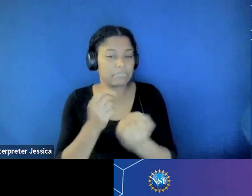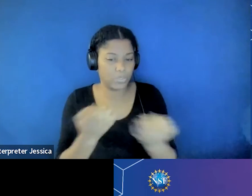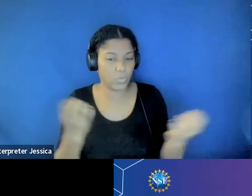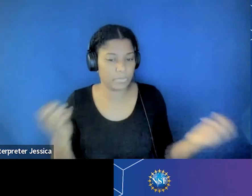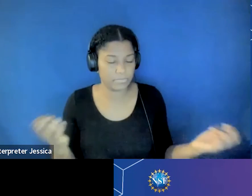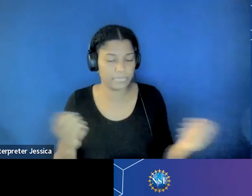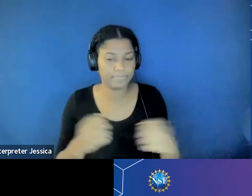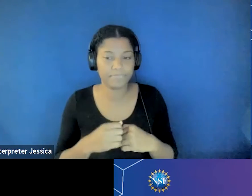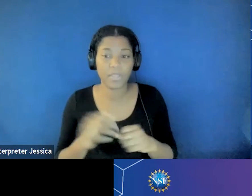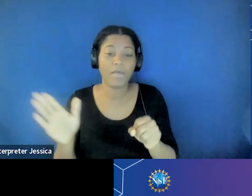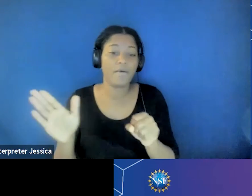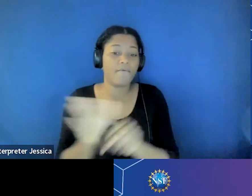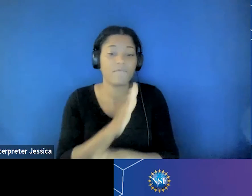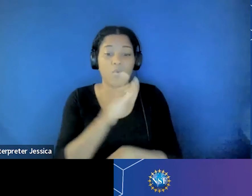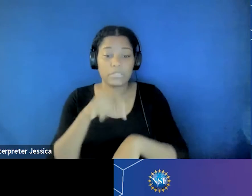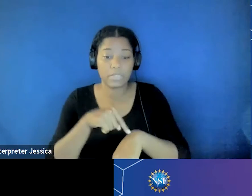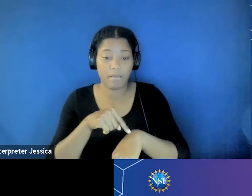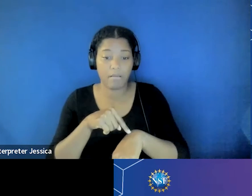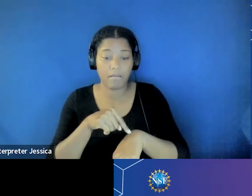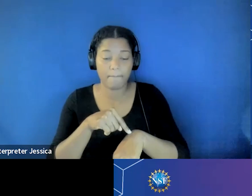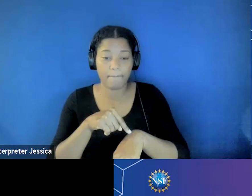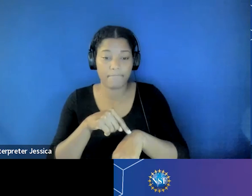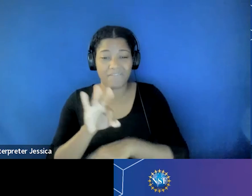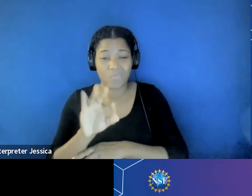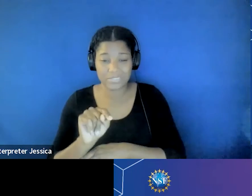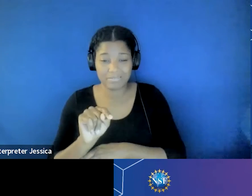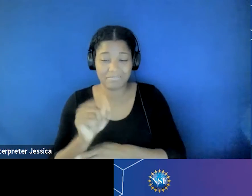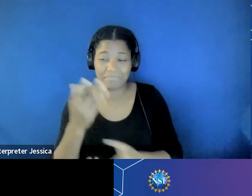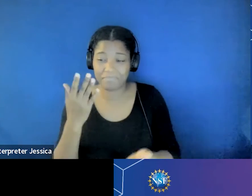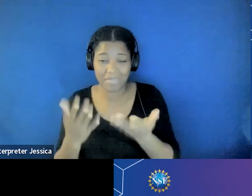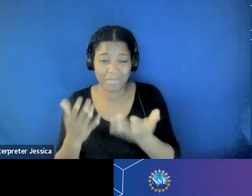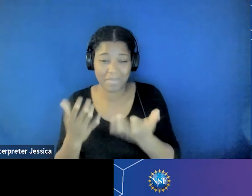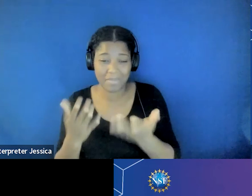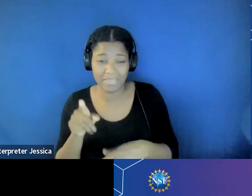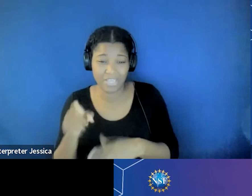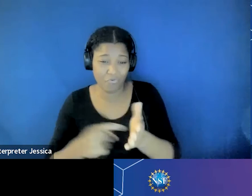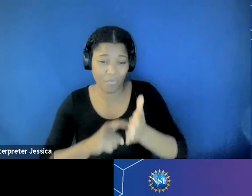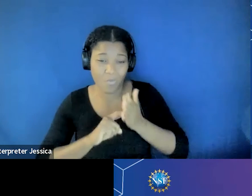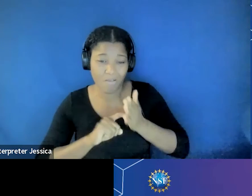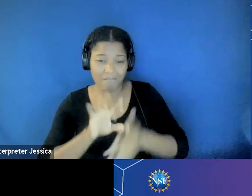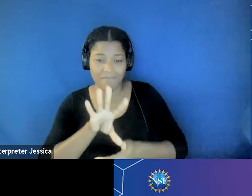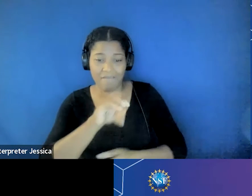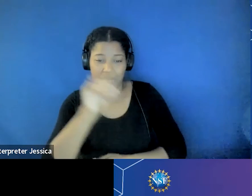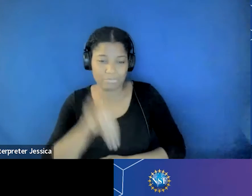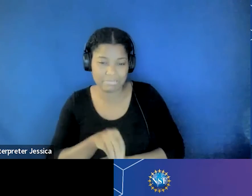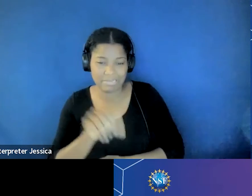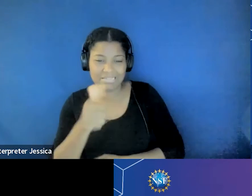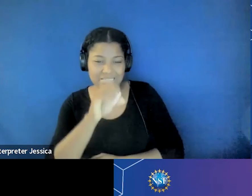a full-time person to take care of an instrument that only requires 5%, 10% time, wouldn't fly,